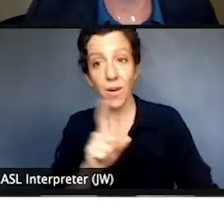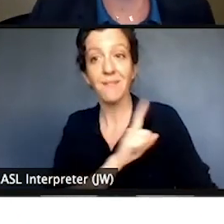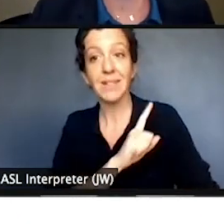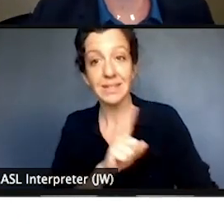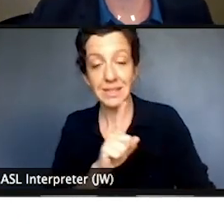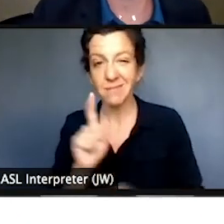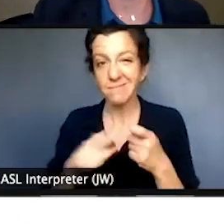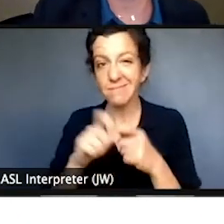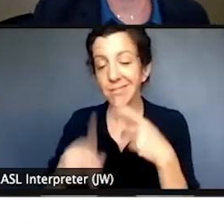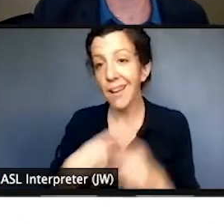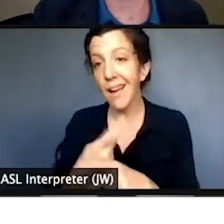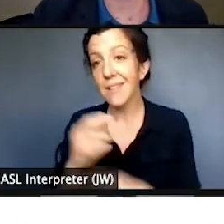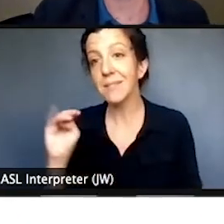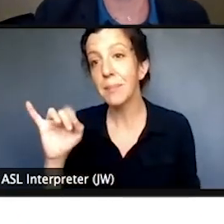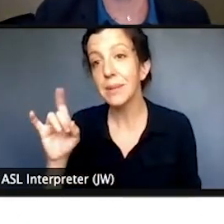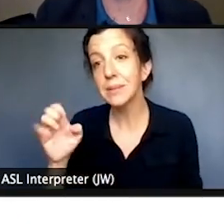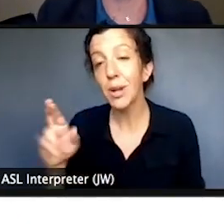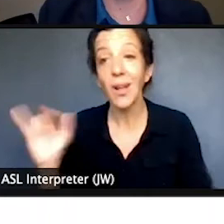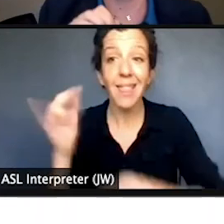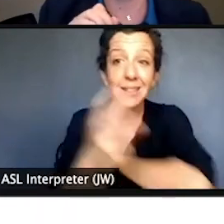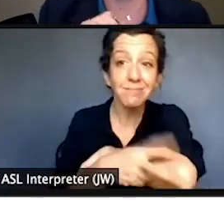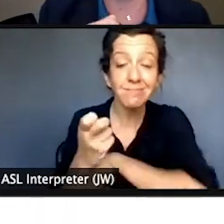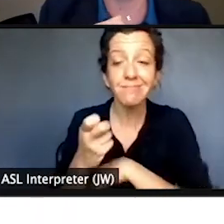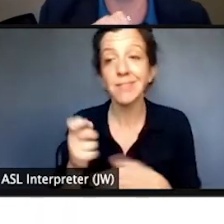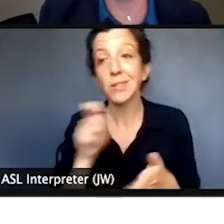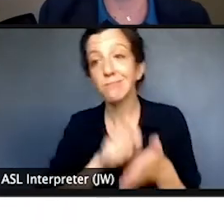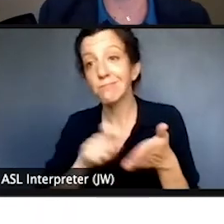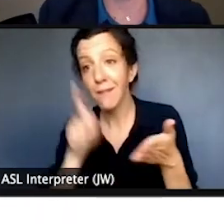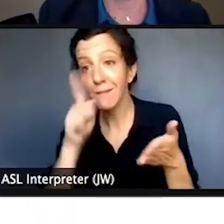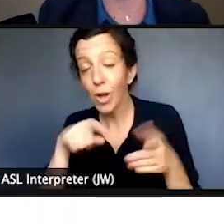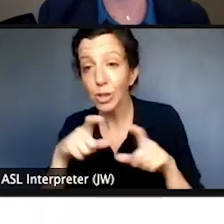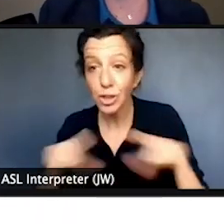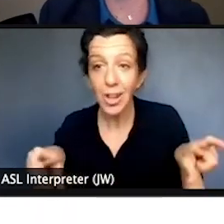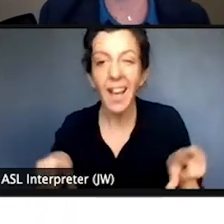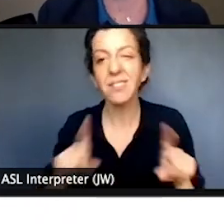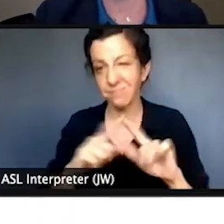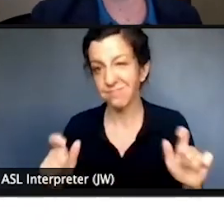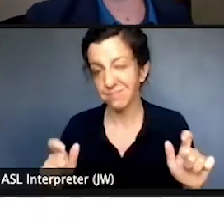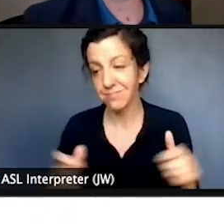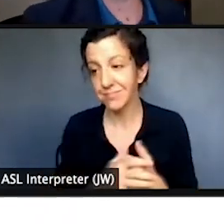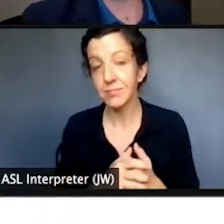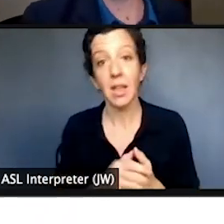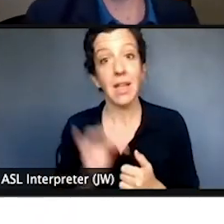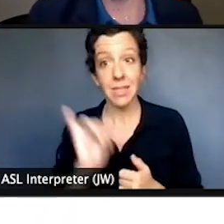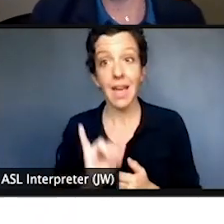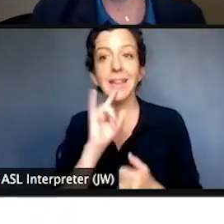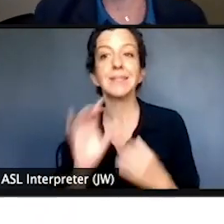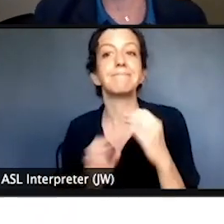Okay, so this was put on by a woman who's a former district attorney and prosecutor and president